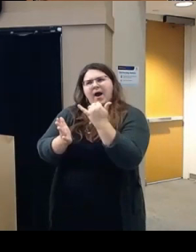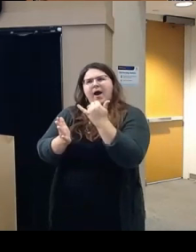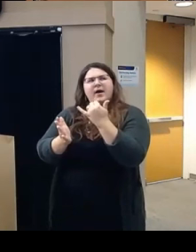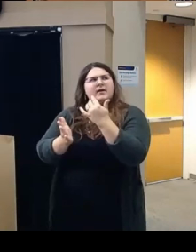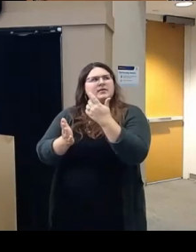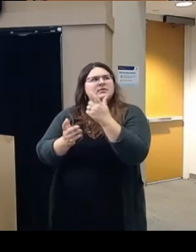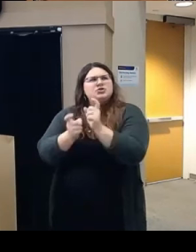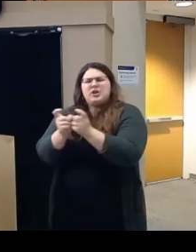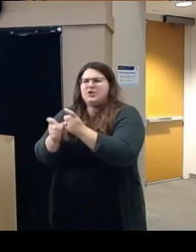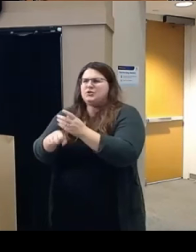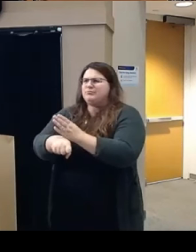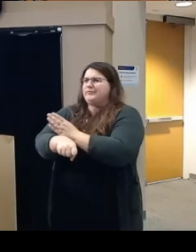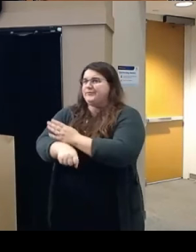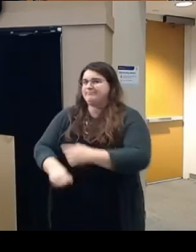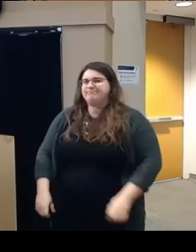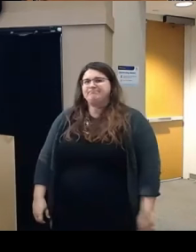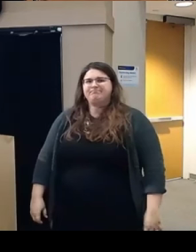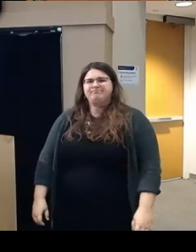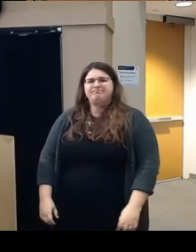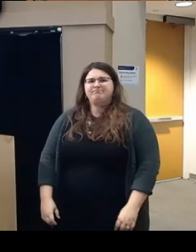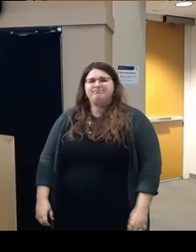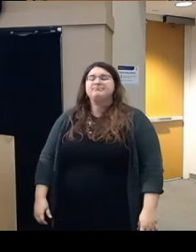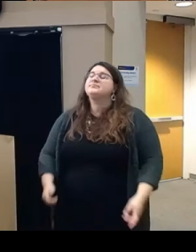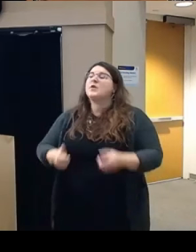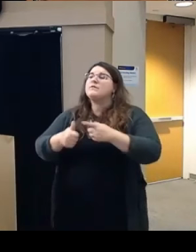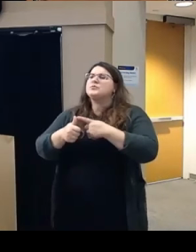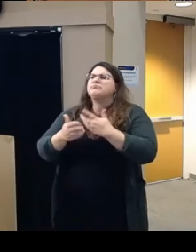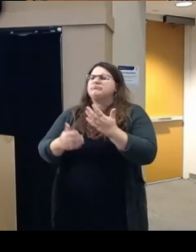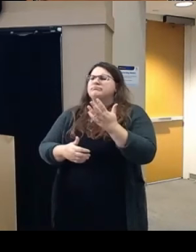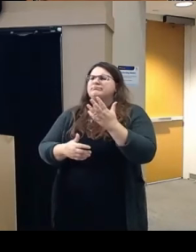you know just some general information about what is the behavioral health module um and module is